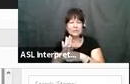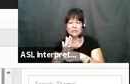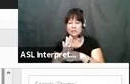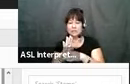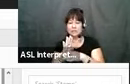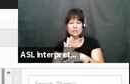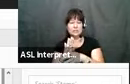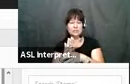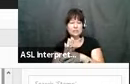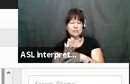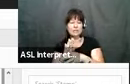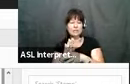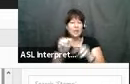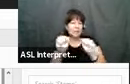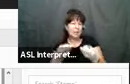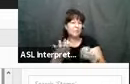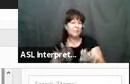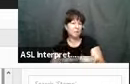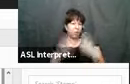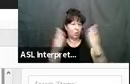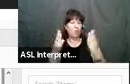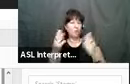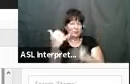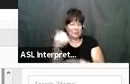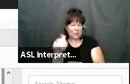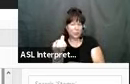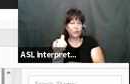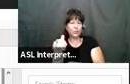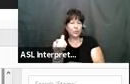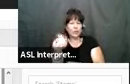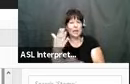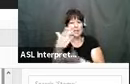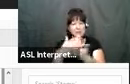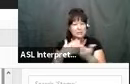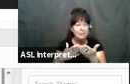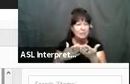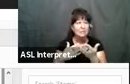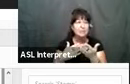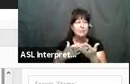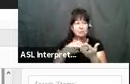able to reopen in yellow and some in orange.